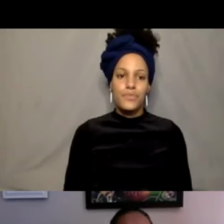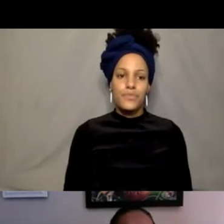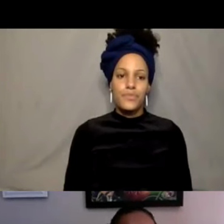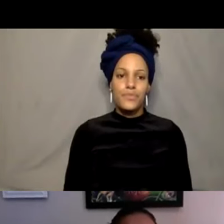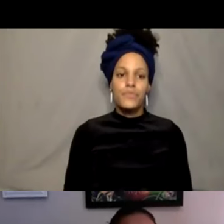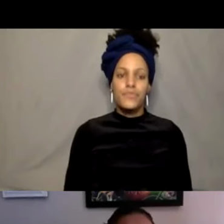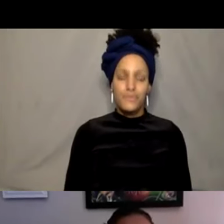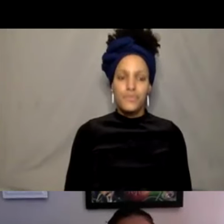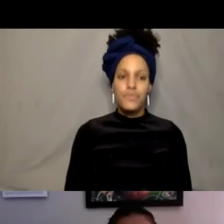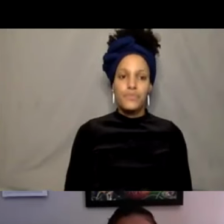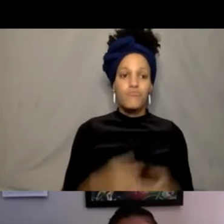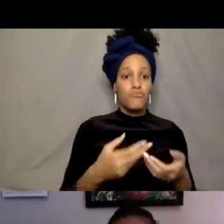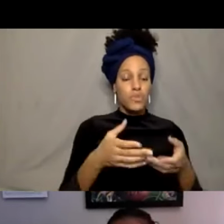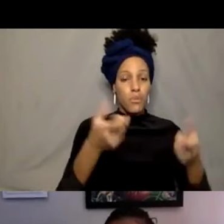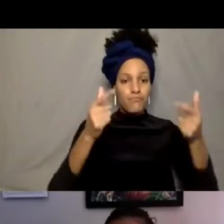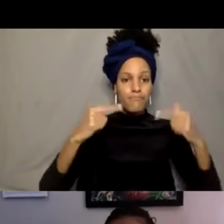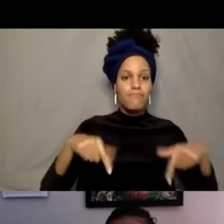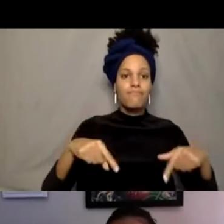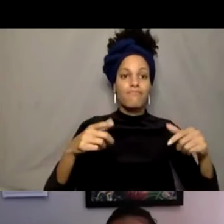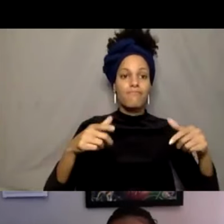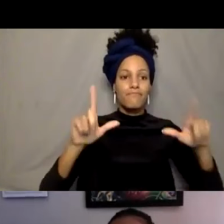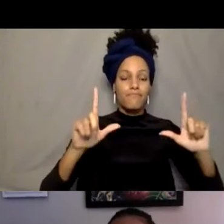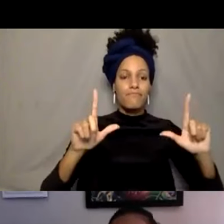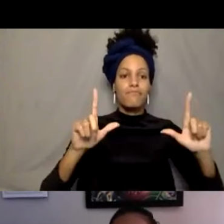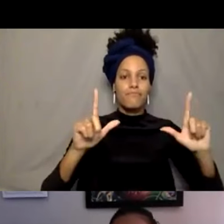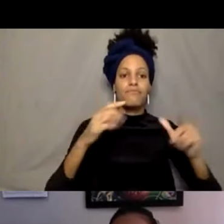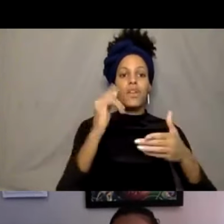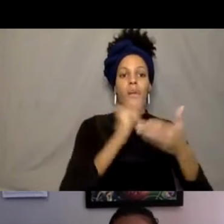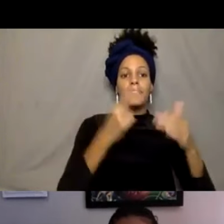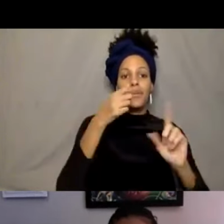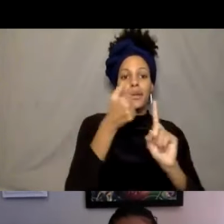Here, we have the Arts Impact for Groups timeline. For this year,